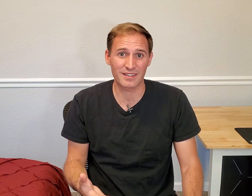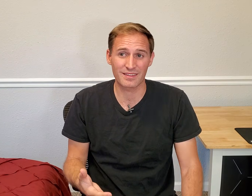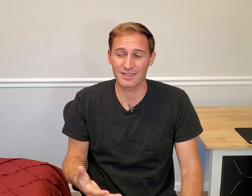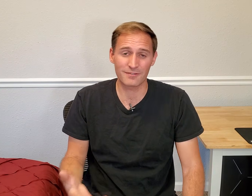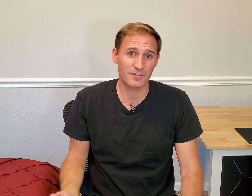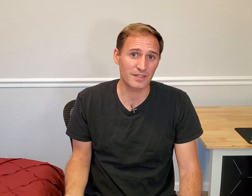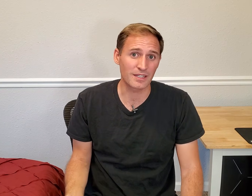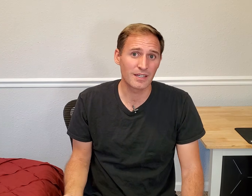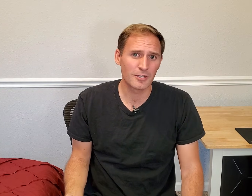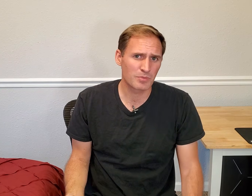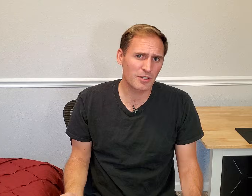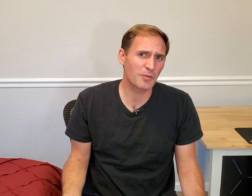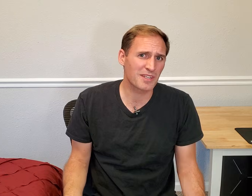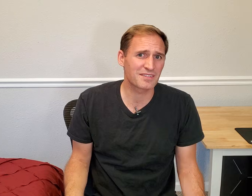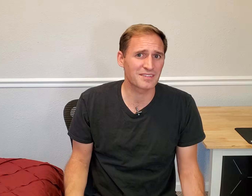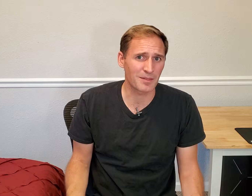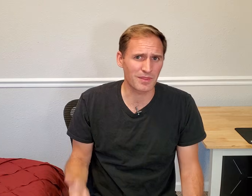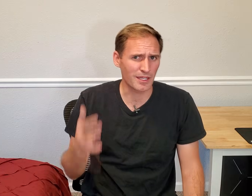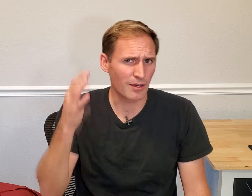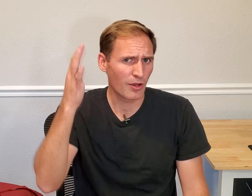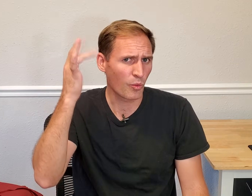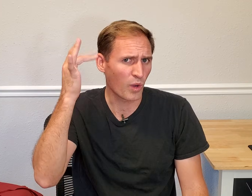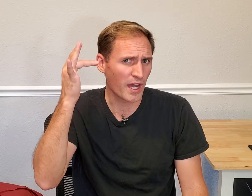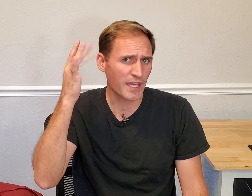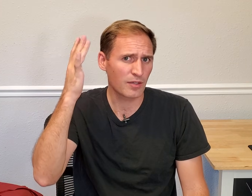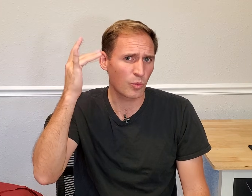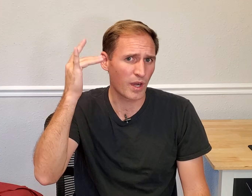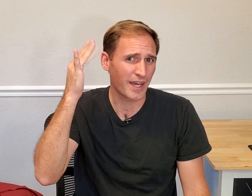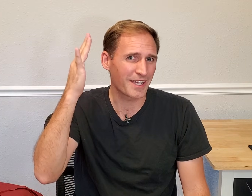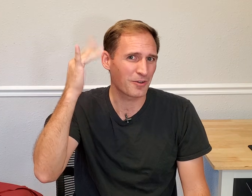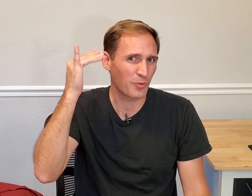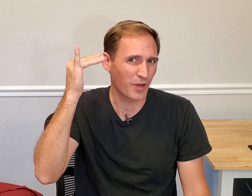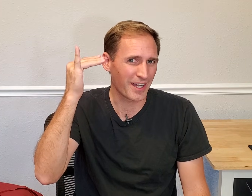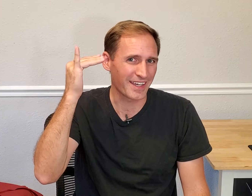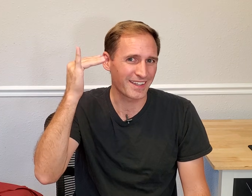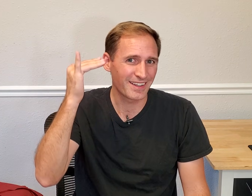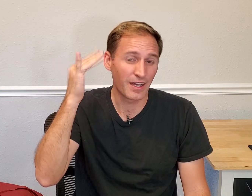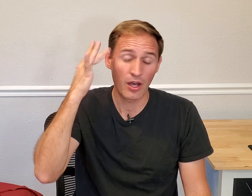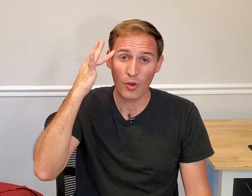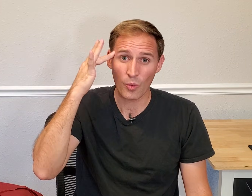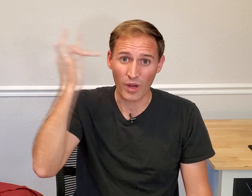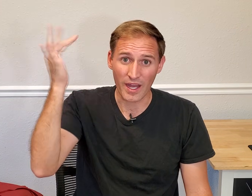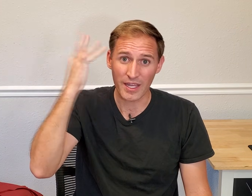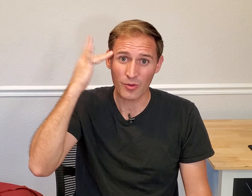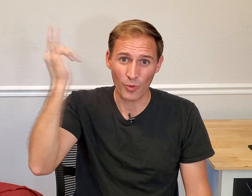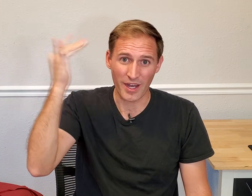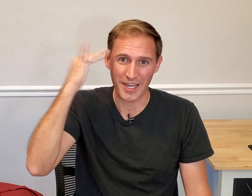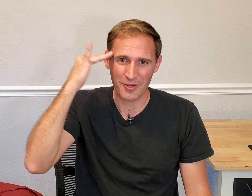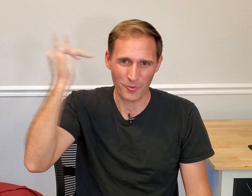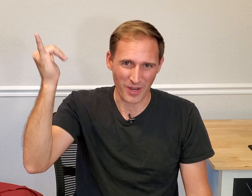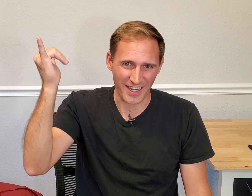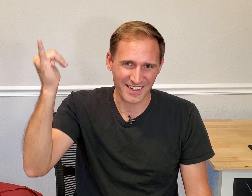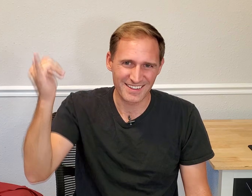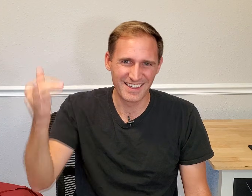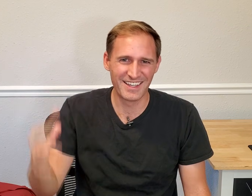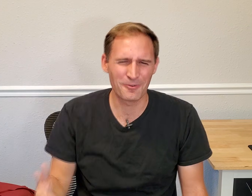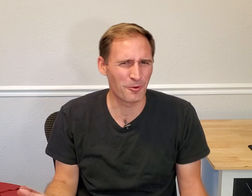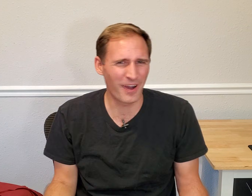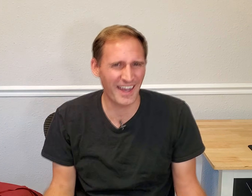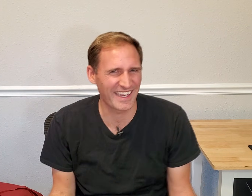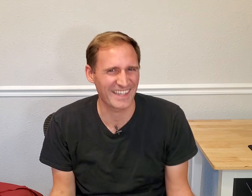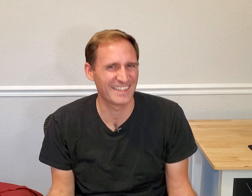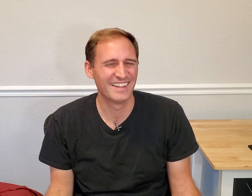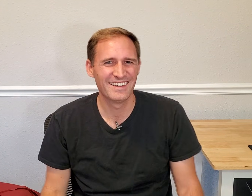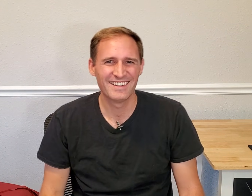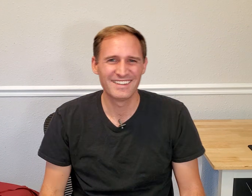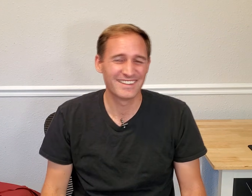differently but it all means the same thing, why why why why why why. Why? It